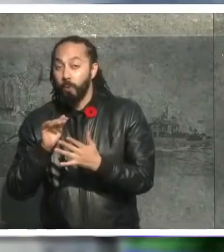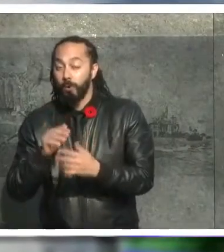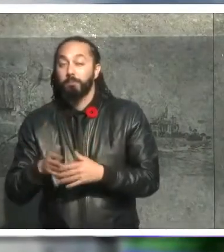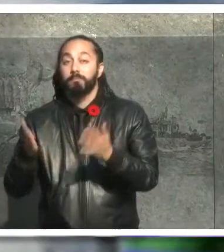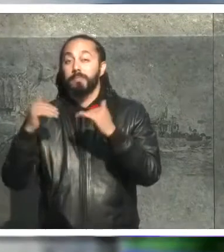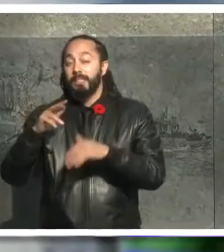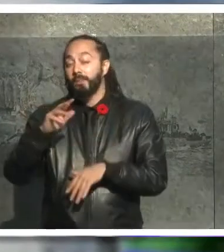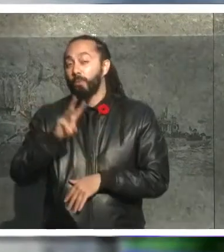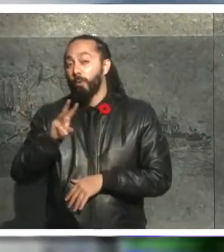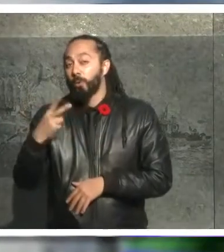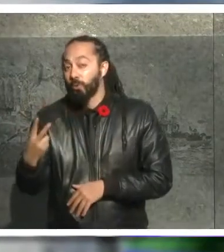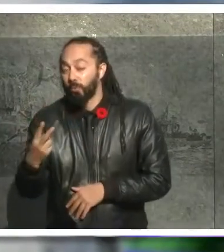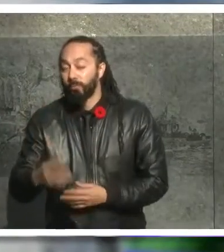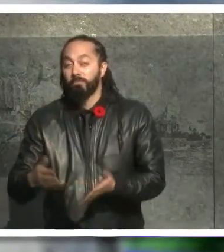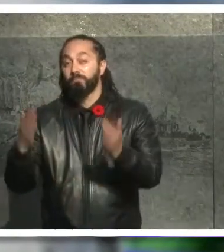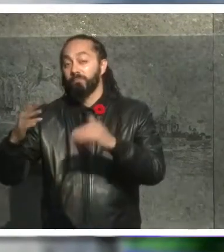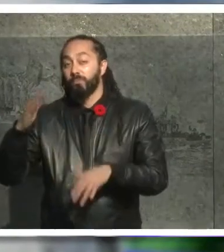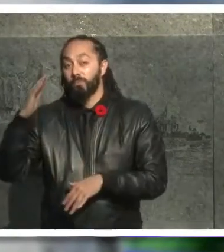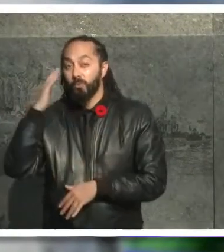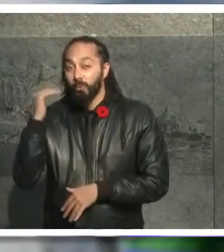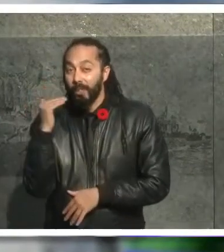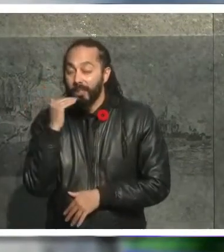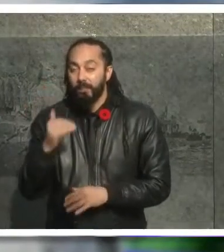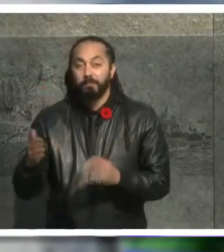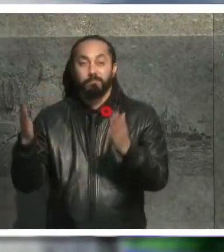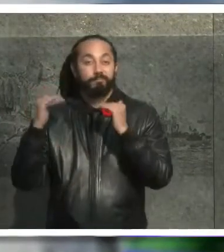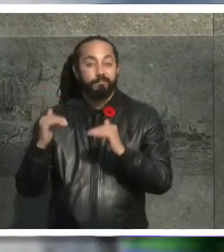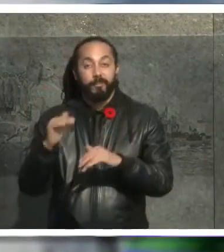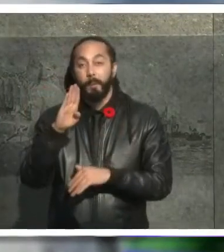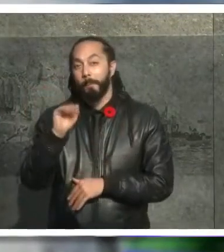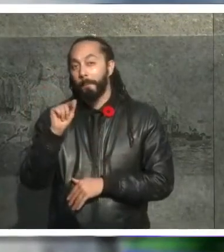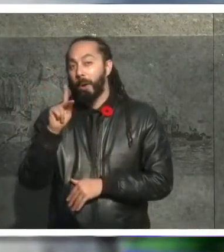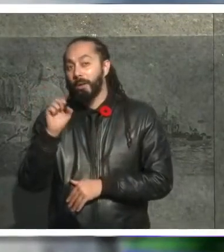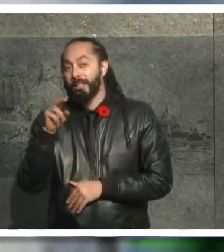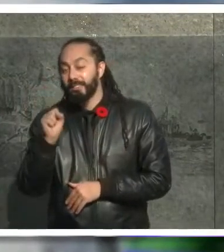whether during the great war, the second world war, Korea